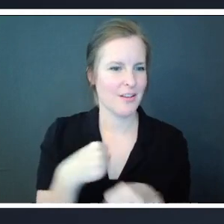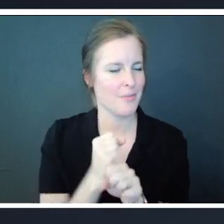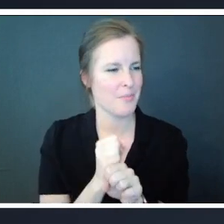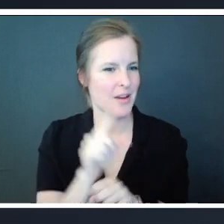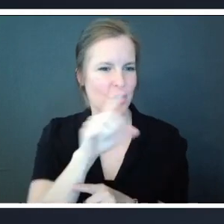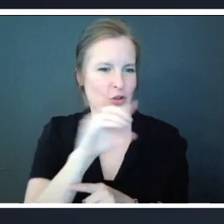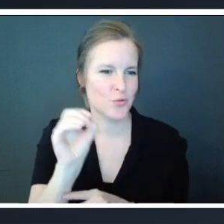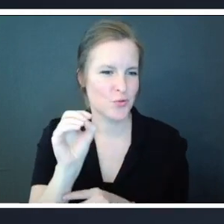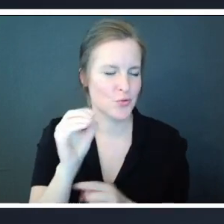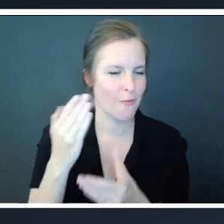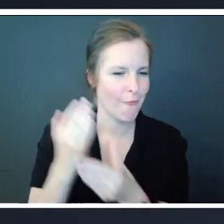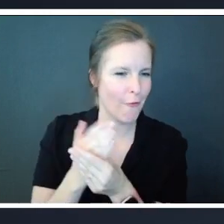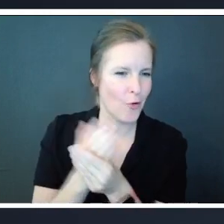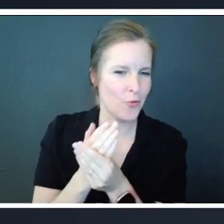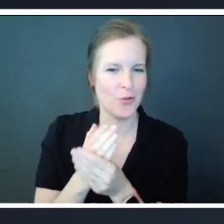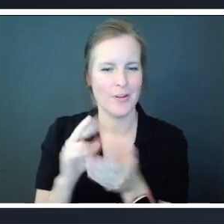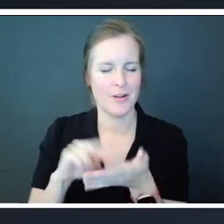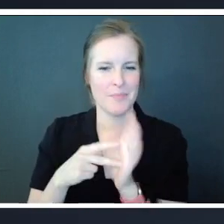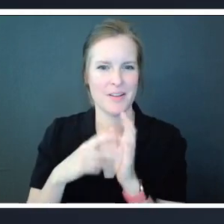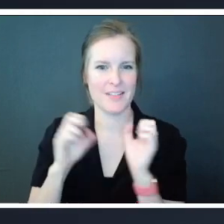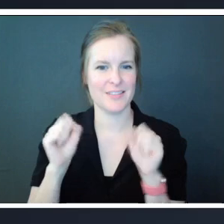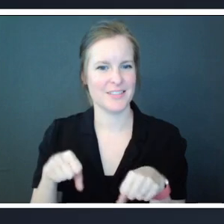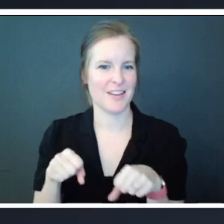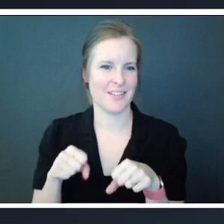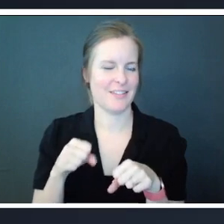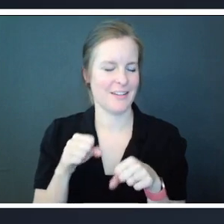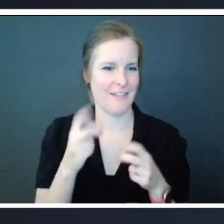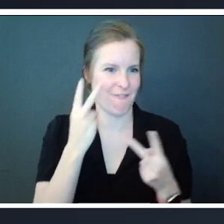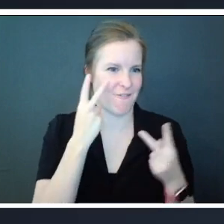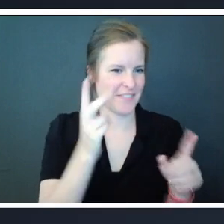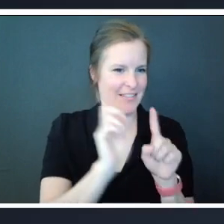and keep track of all the buildings that we visit. So, all of these activities like I mentioned can